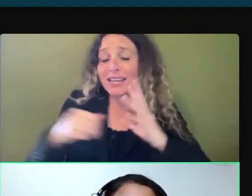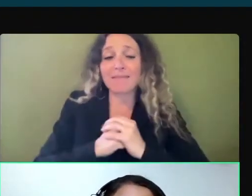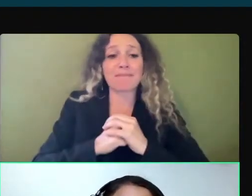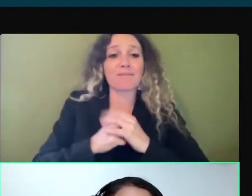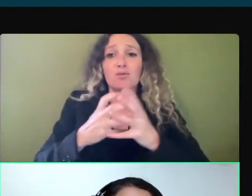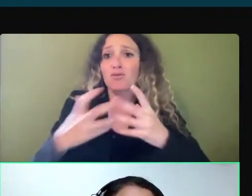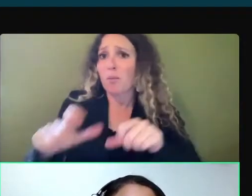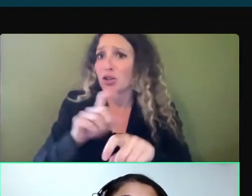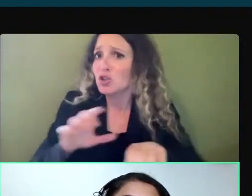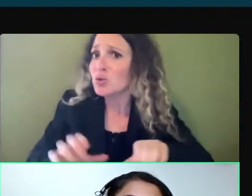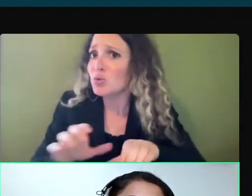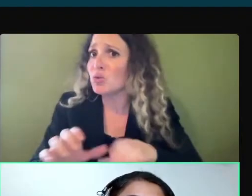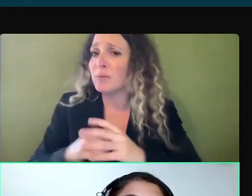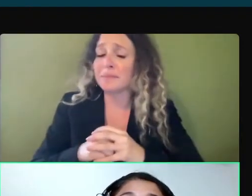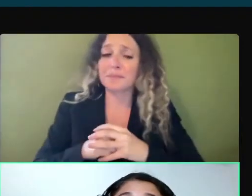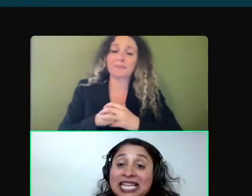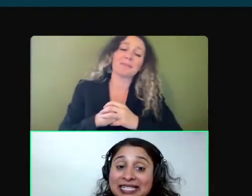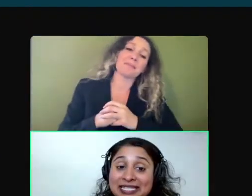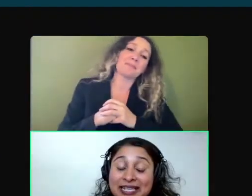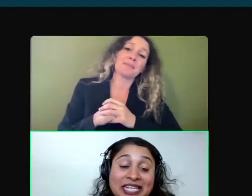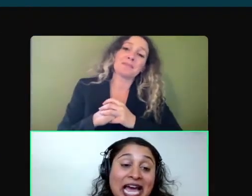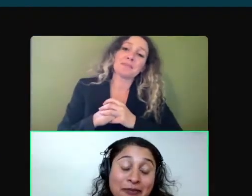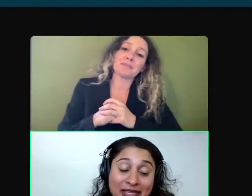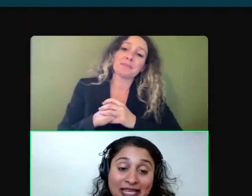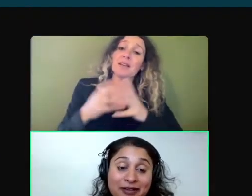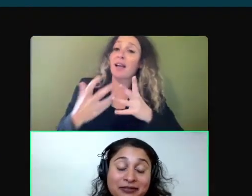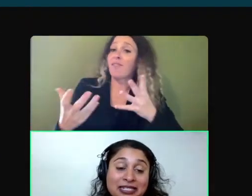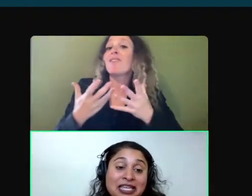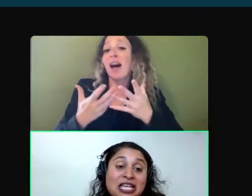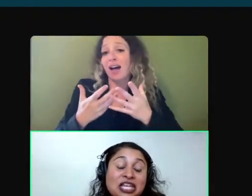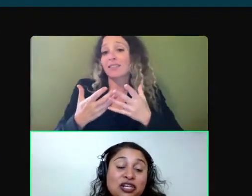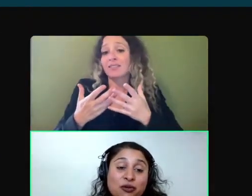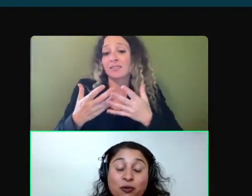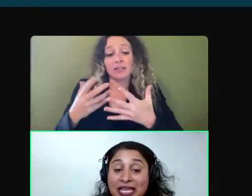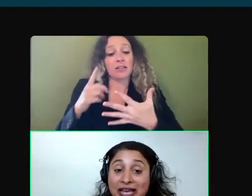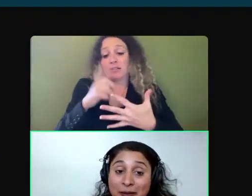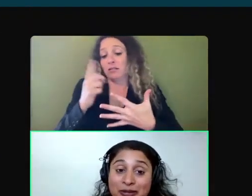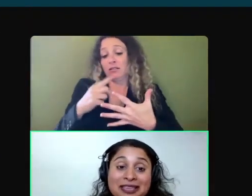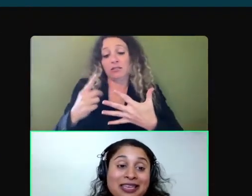And what they said was a lot of tasks have to happen. They have to wake up,